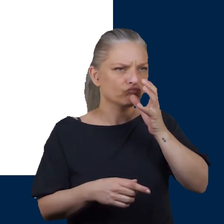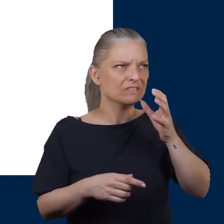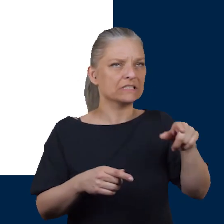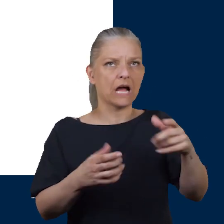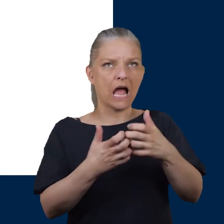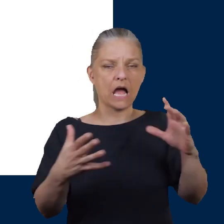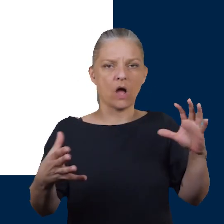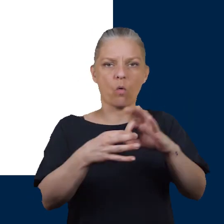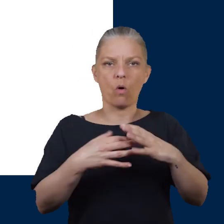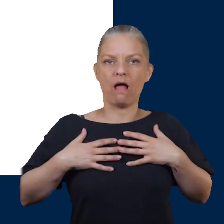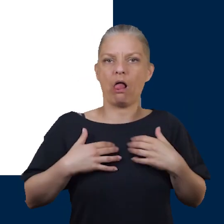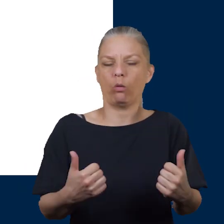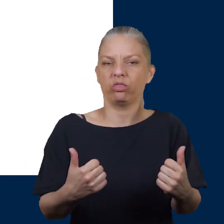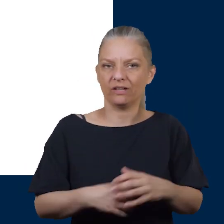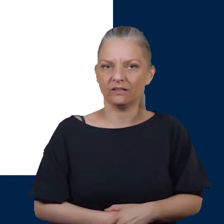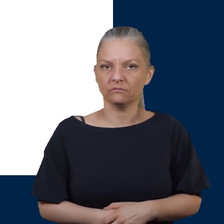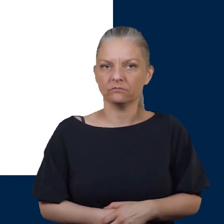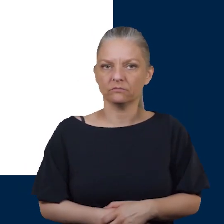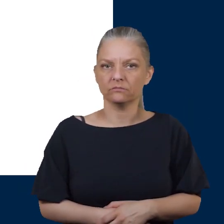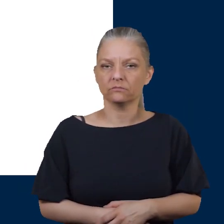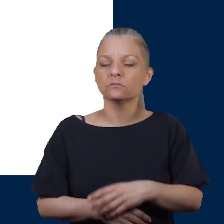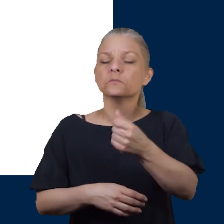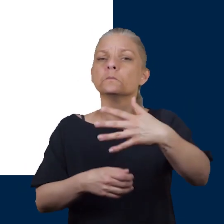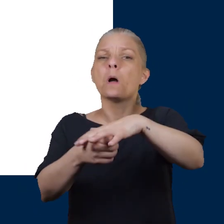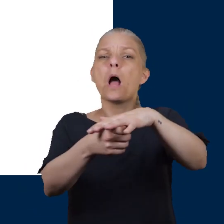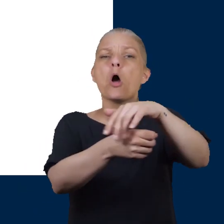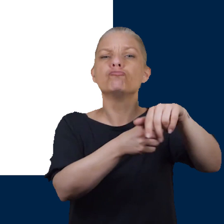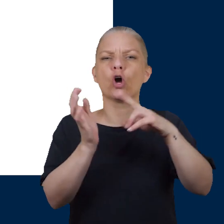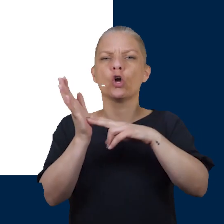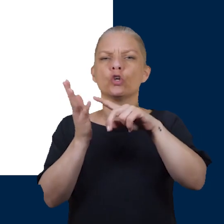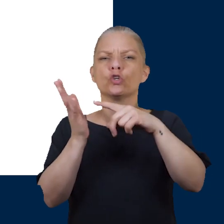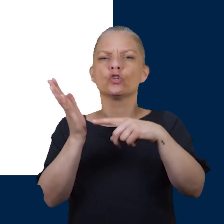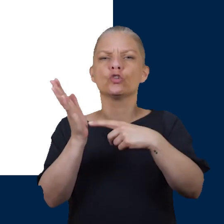A couple of areas on nutrition labels can help you decide how healthy the product is.